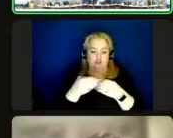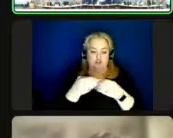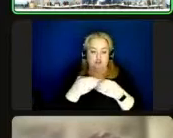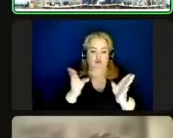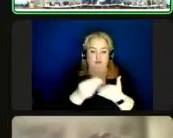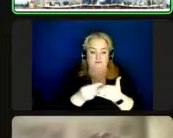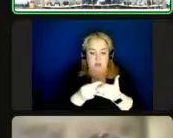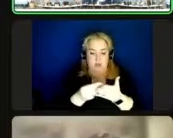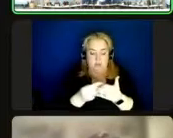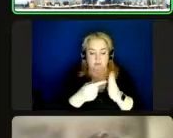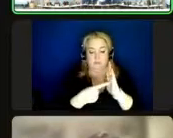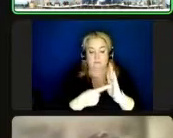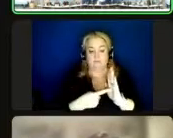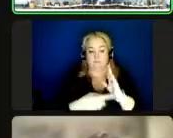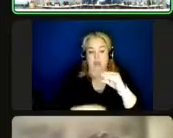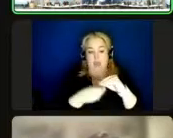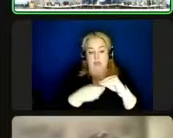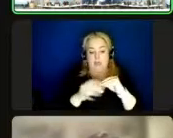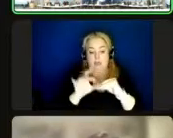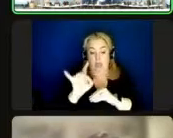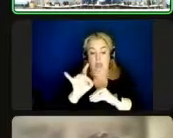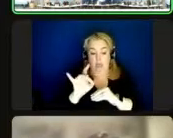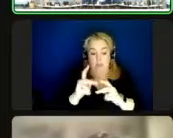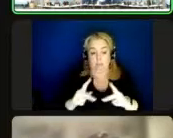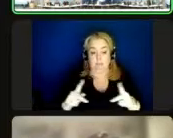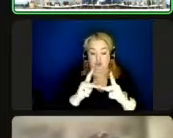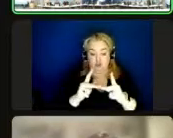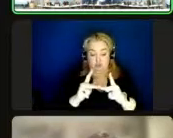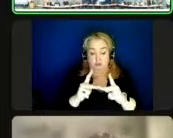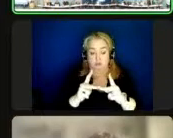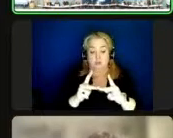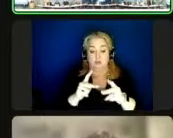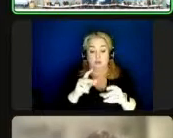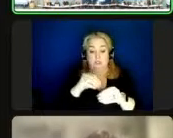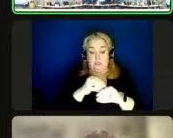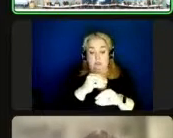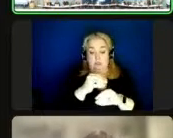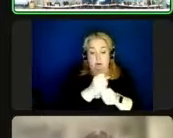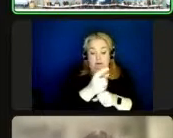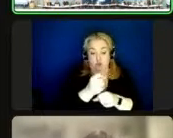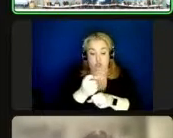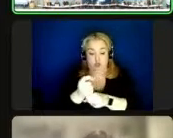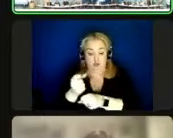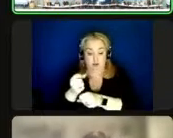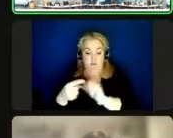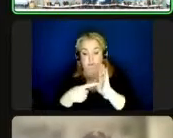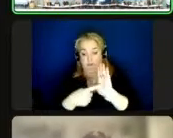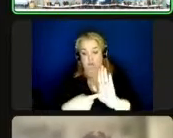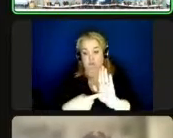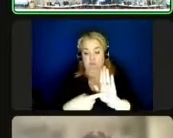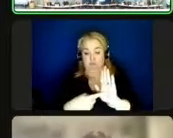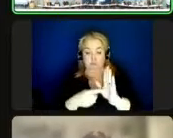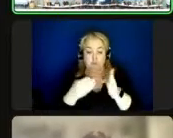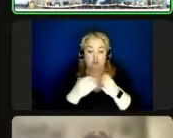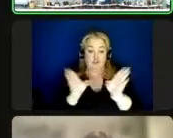WHAT THAT EQUATES TO IS ABOUT HIS POSITION EACH YEAR AND